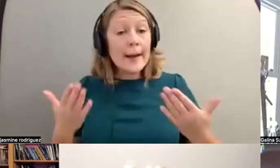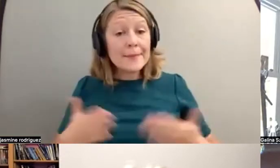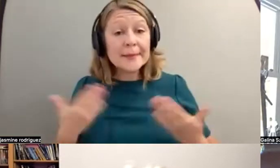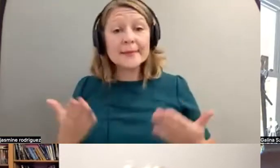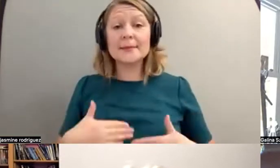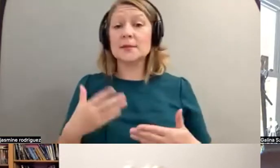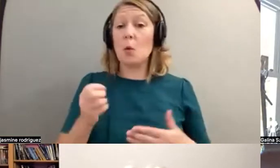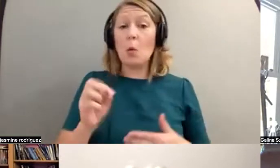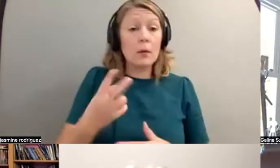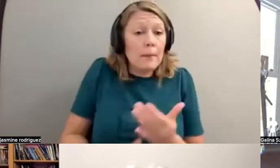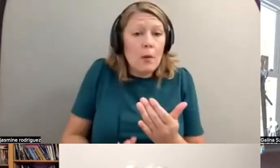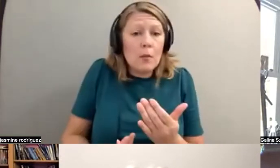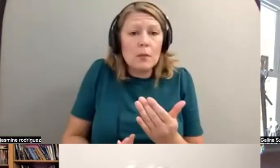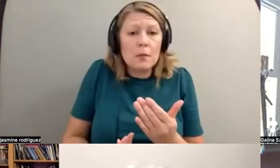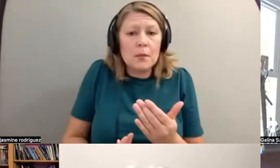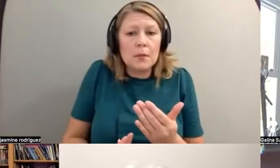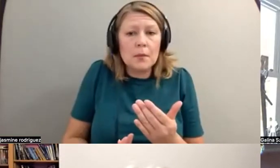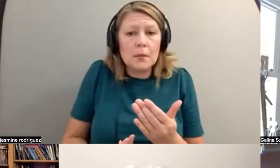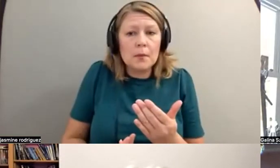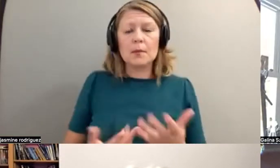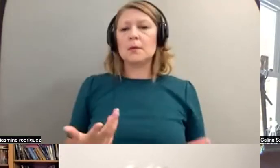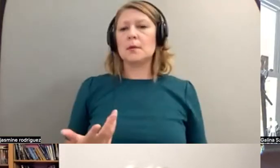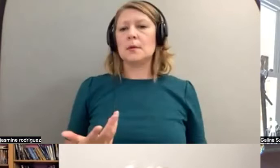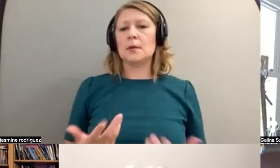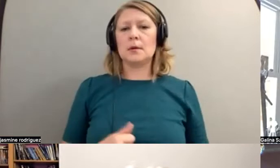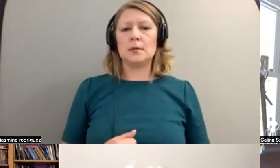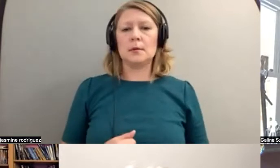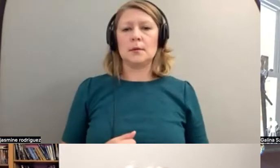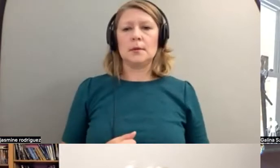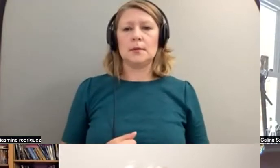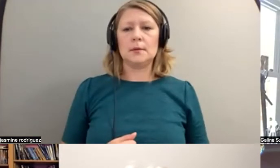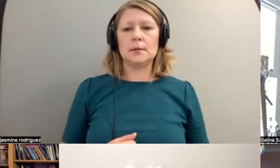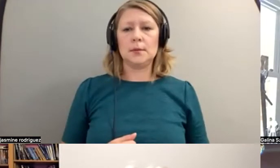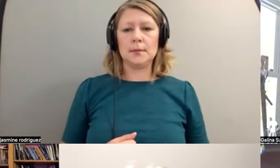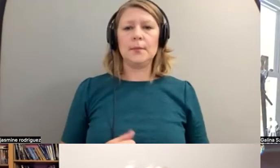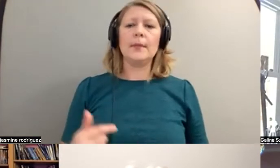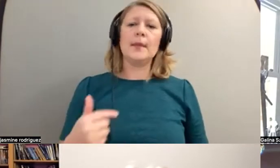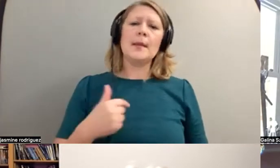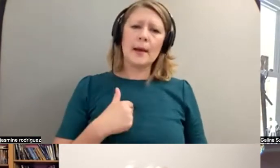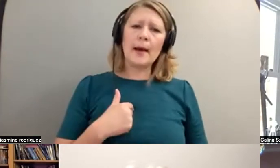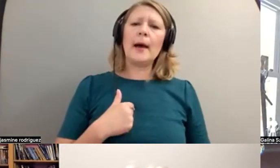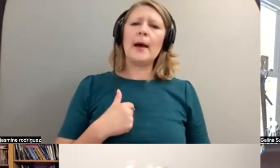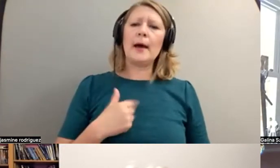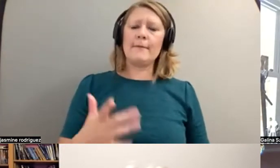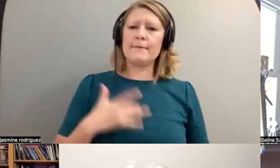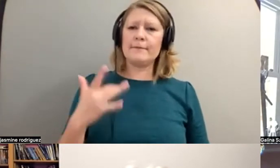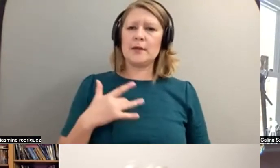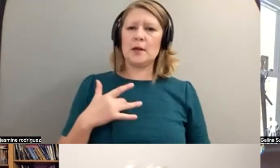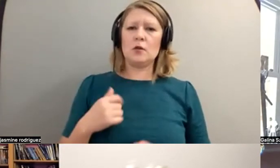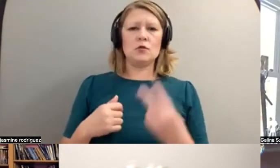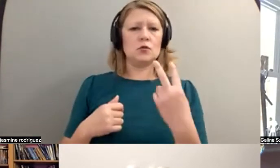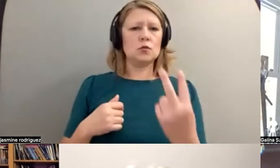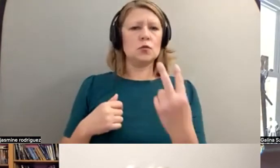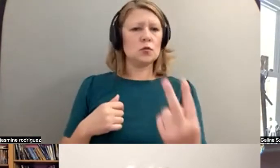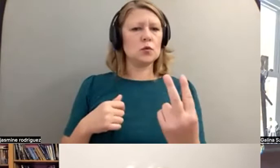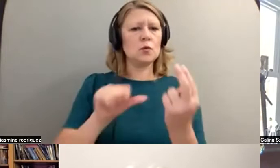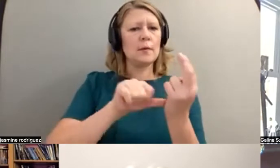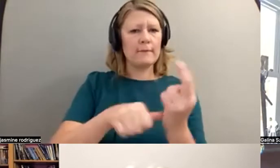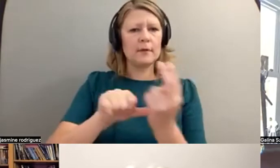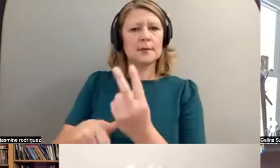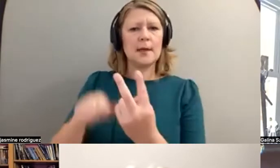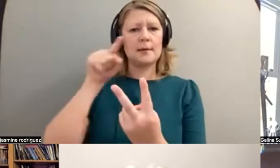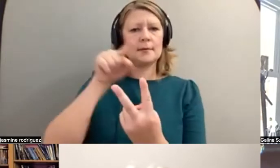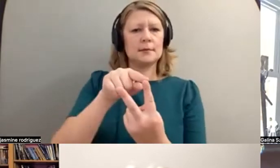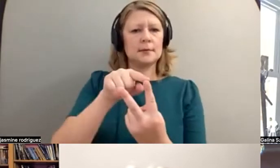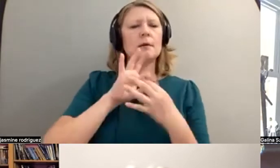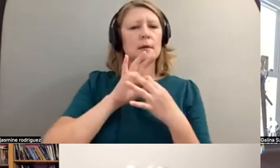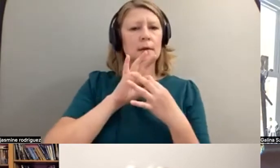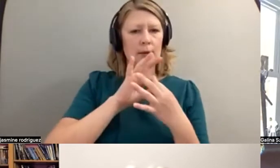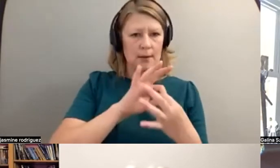And so I would say that there is two pieces: one to connect and to bring this emotional